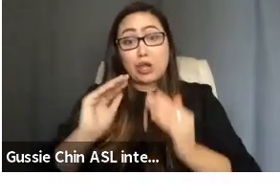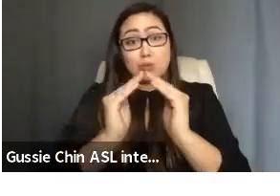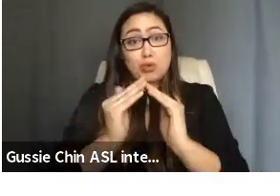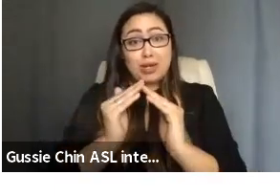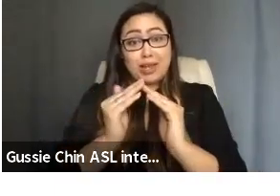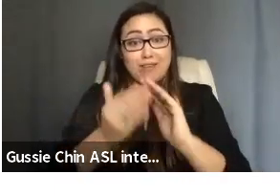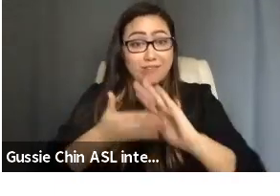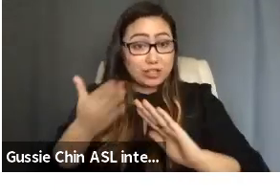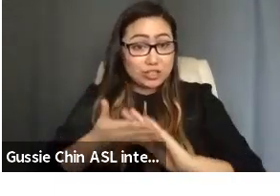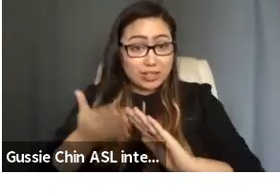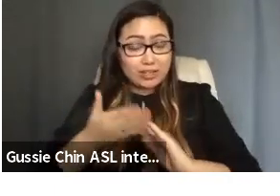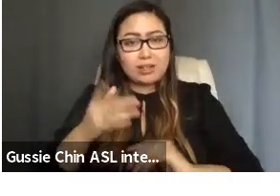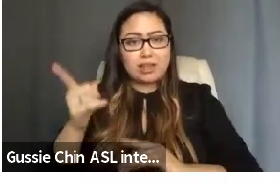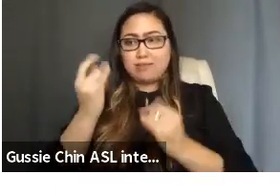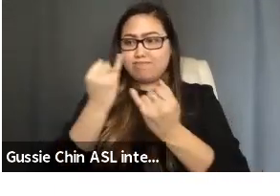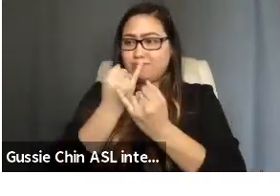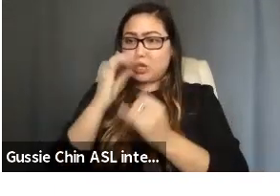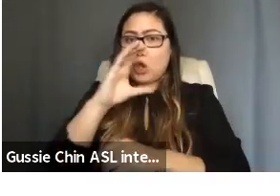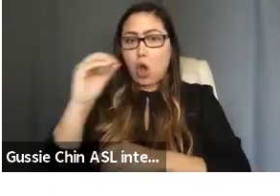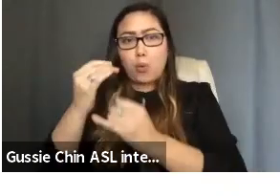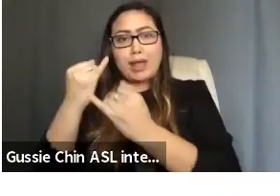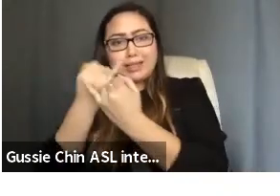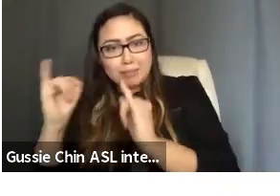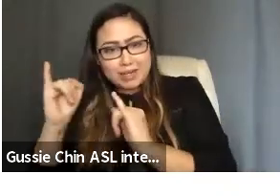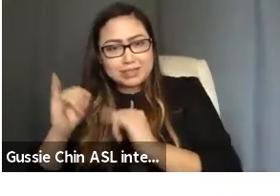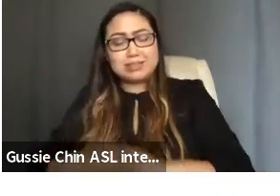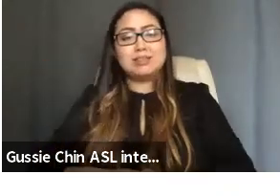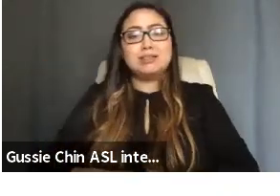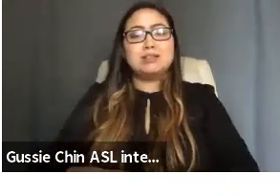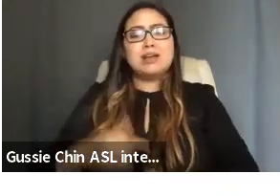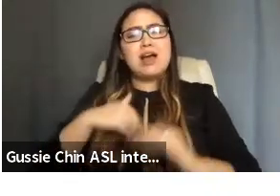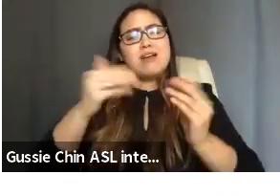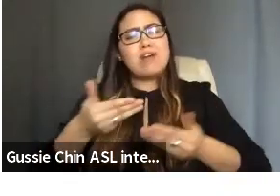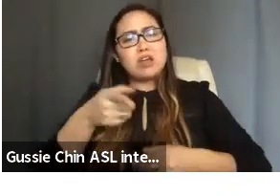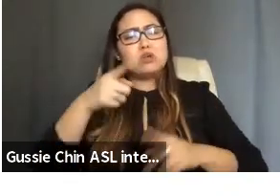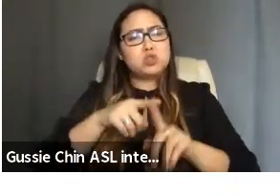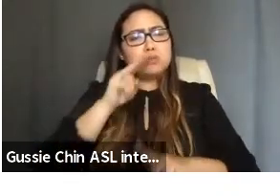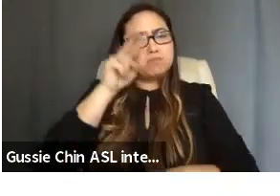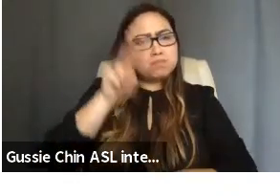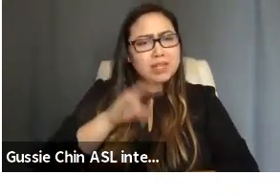they're interdependent. We invite you to consider the questions on this slide. How does the success